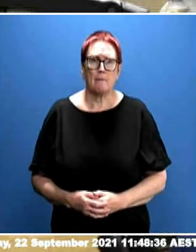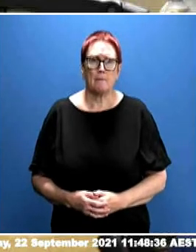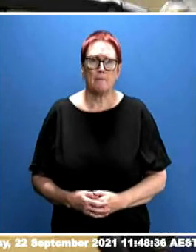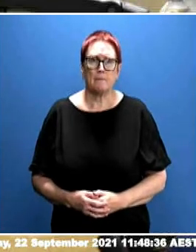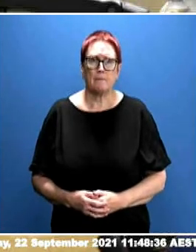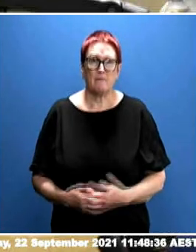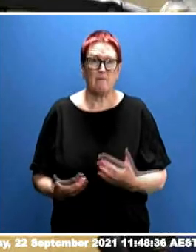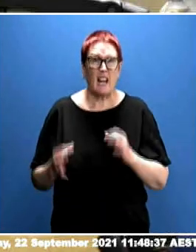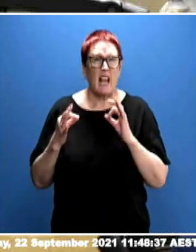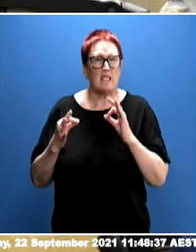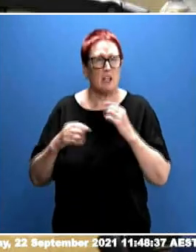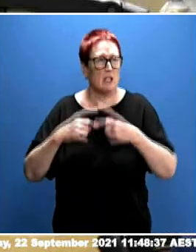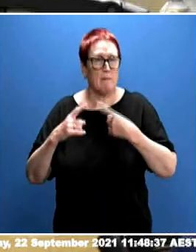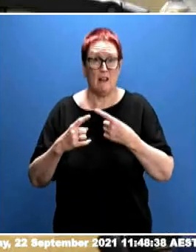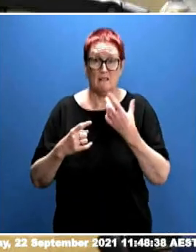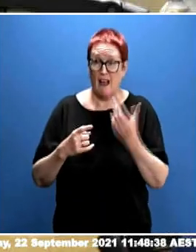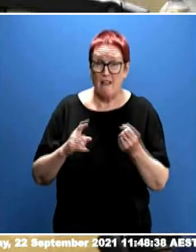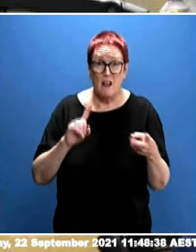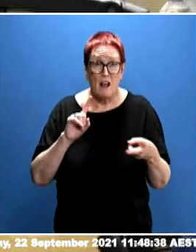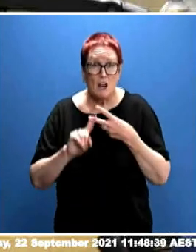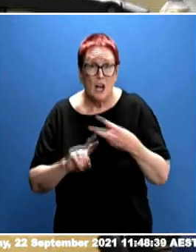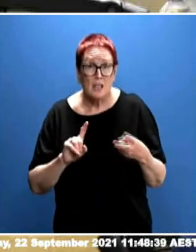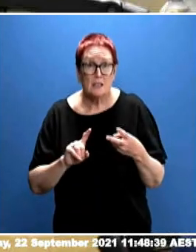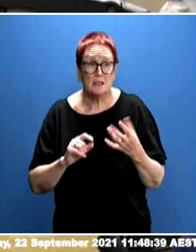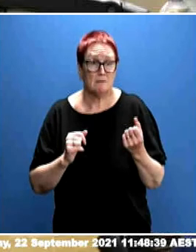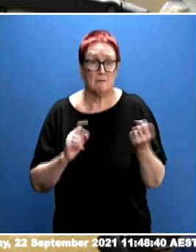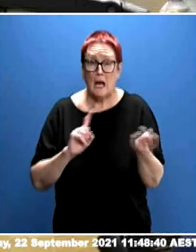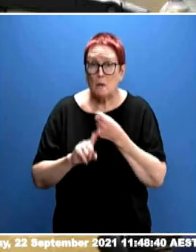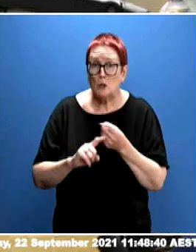on violence, abuse, and exploitation of people with a disability.